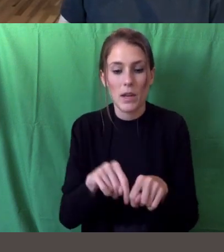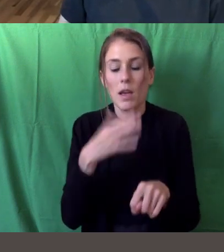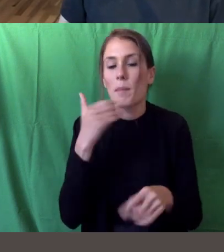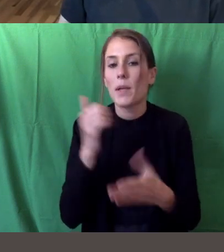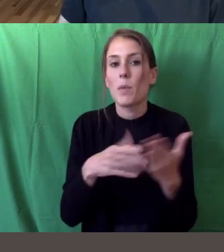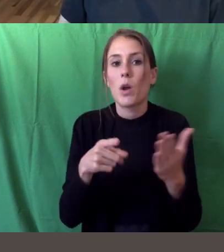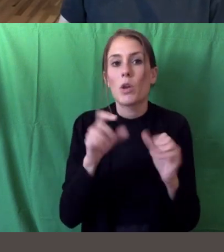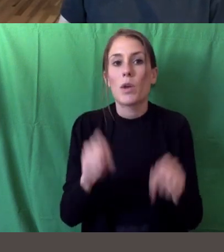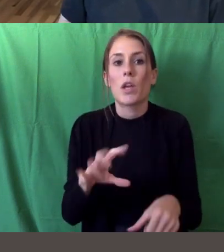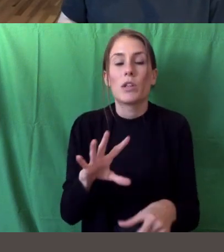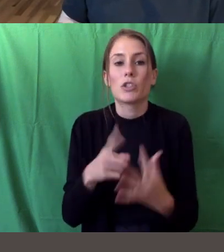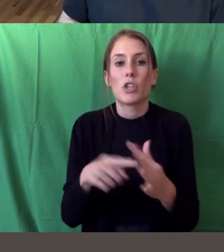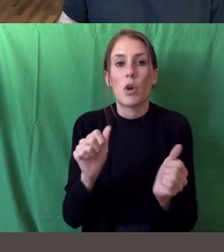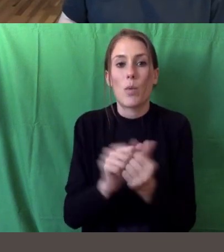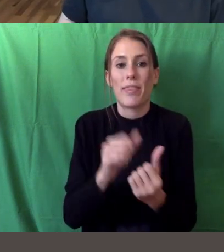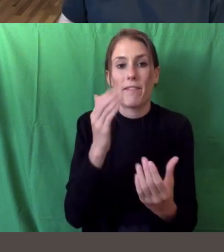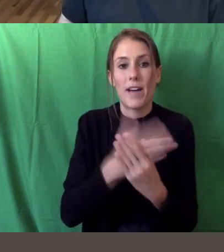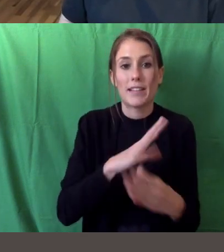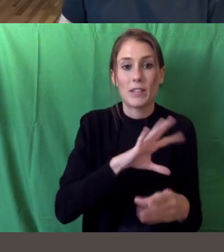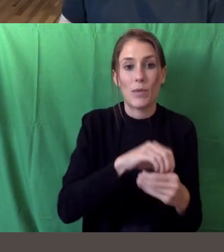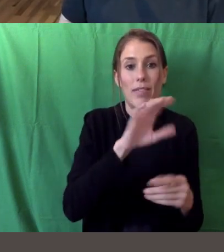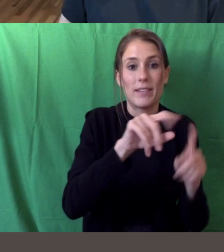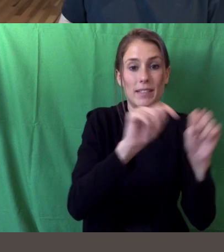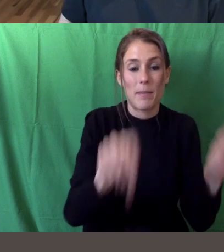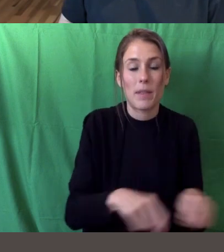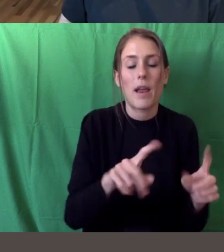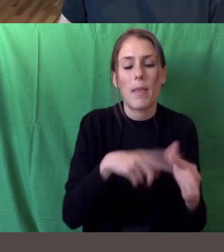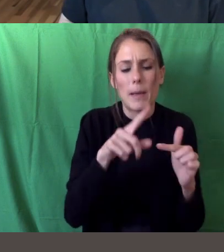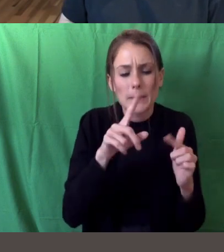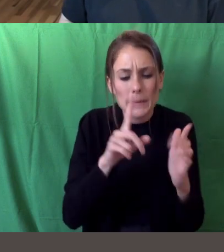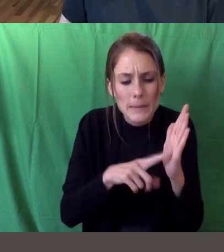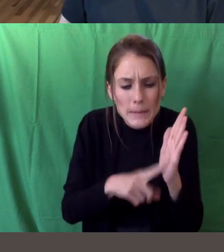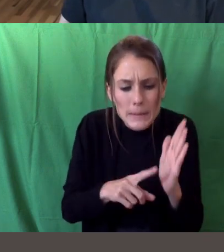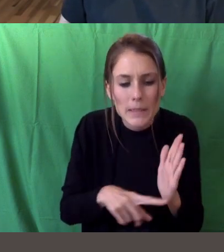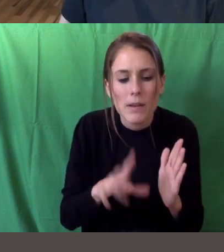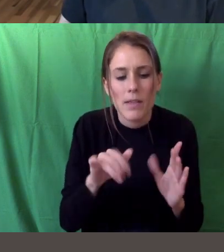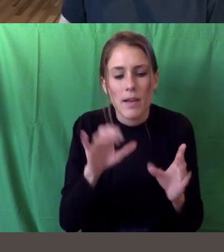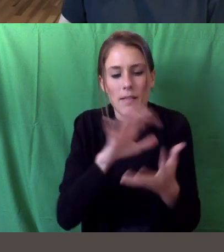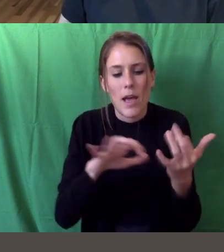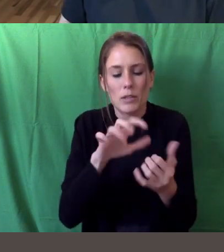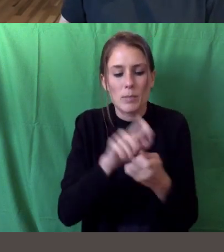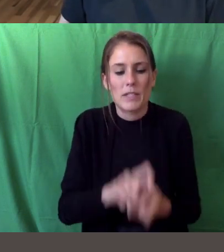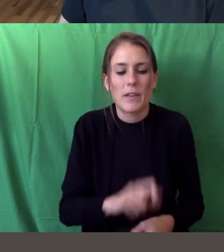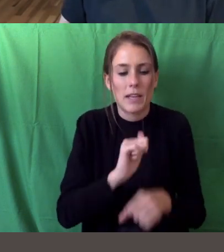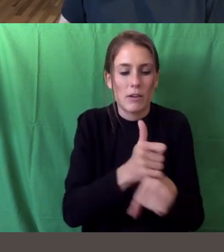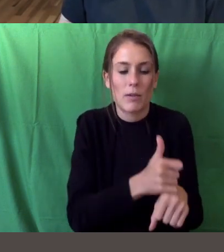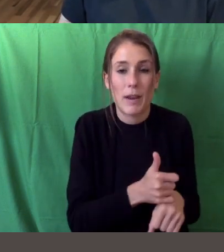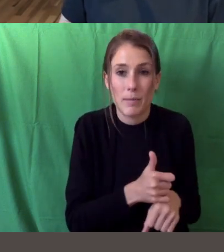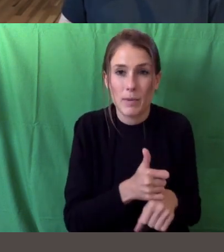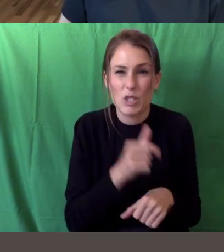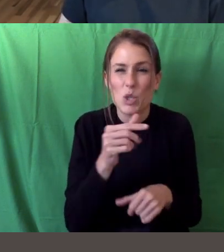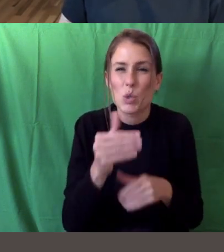start with the files included in the template and then dig into the cloud specifics or tweak configurations slowly when or if your application